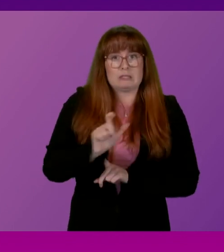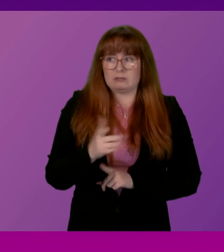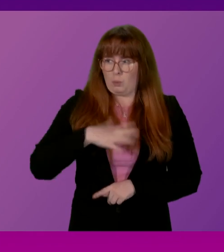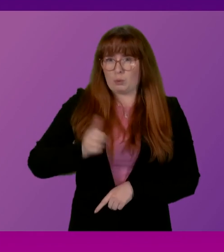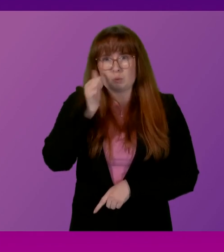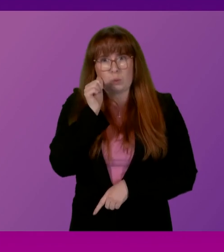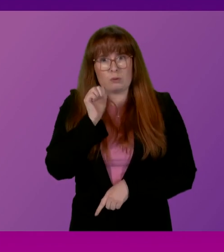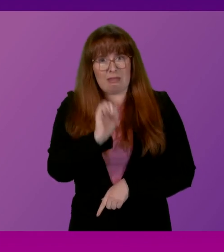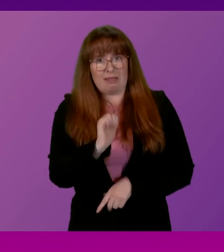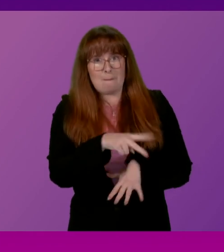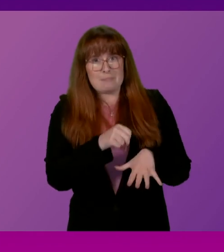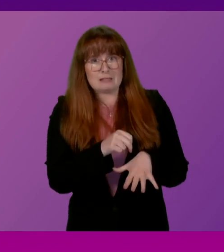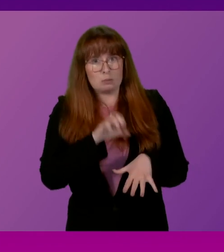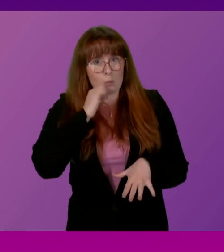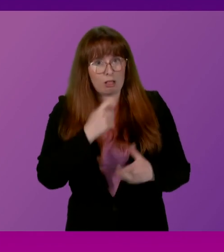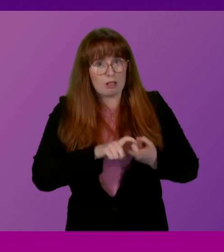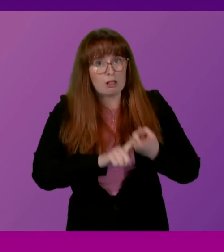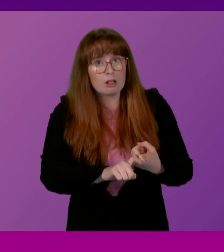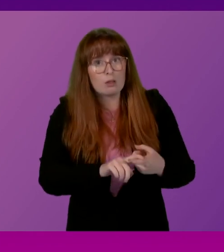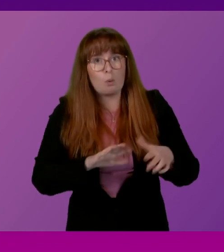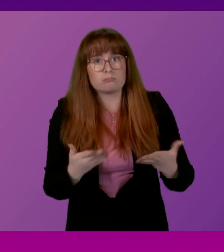their police station is safe.